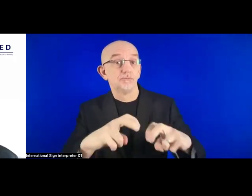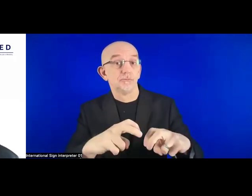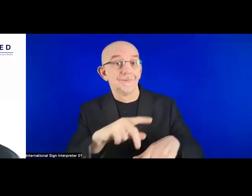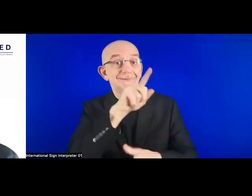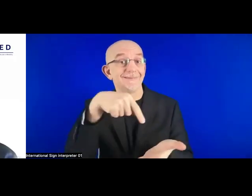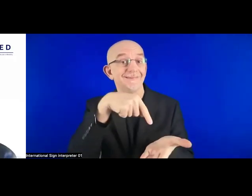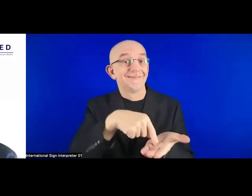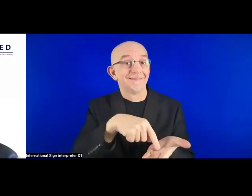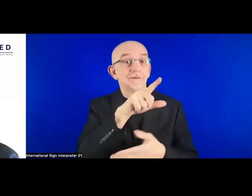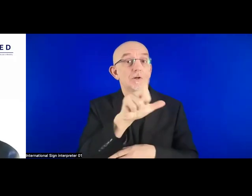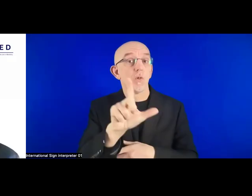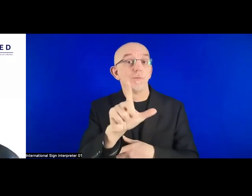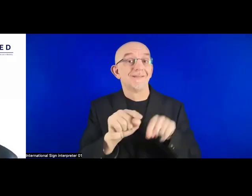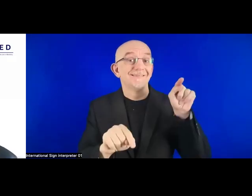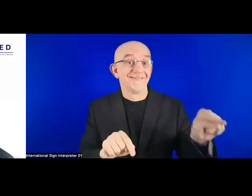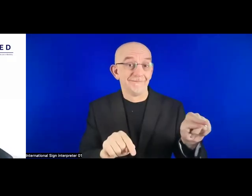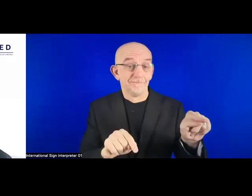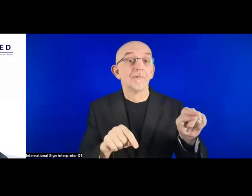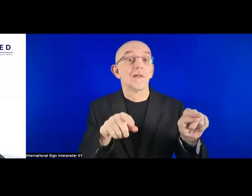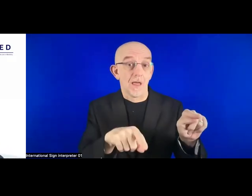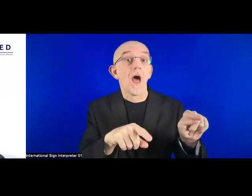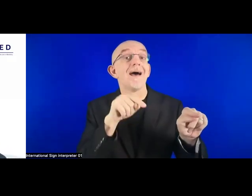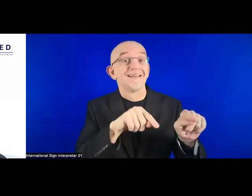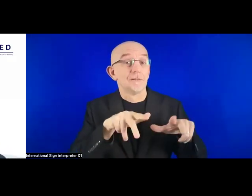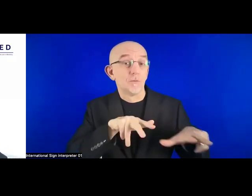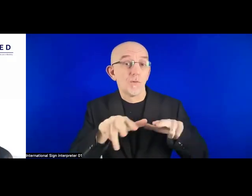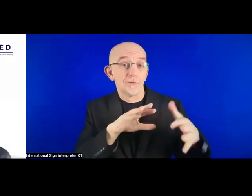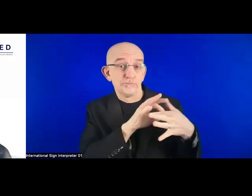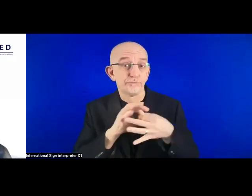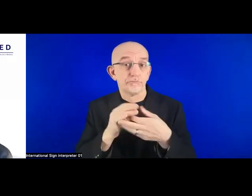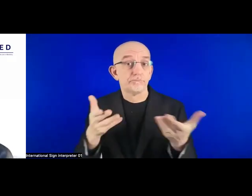activity. As I mentioned, we also have a large number of secondment partner